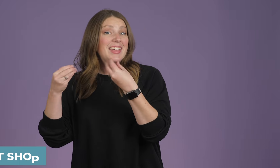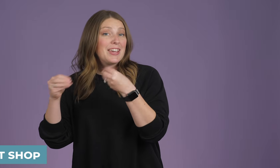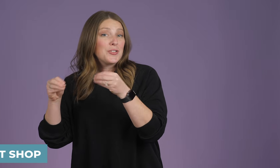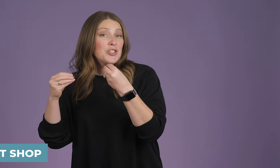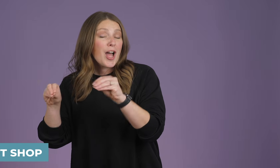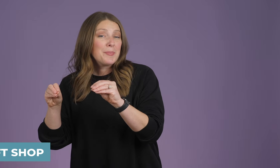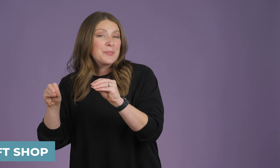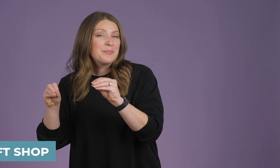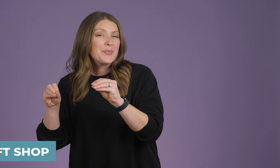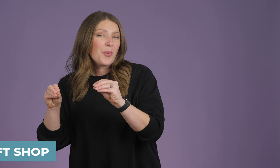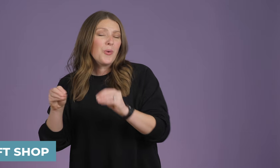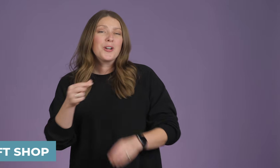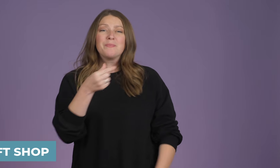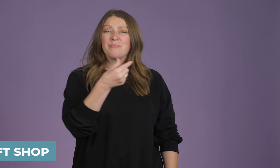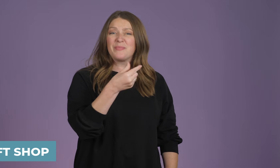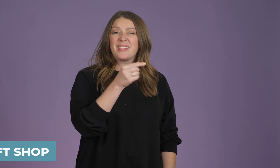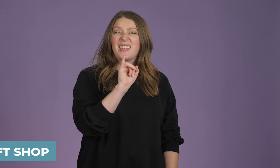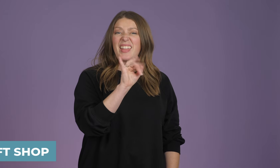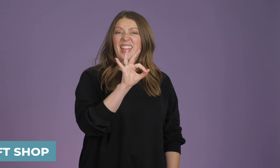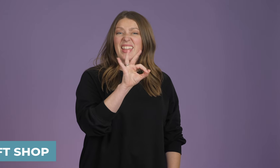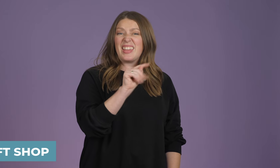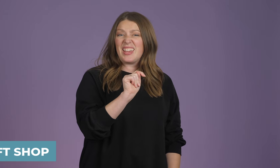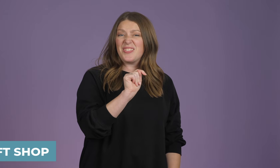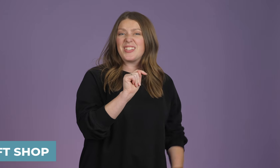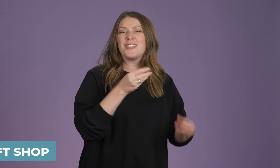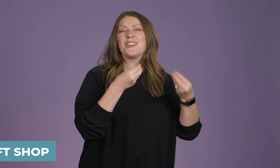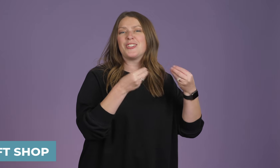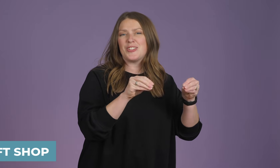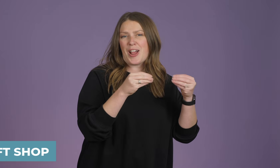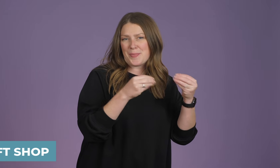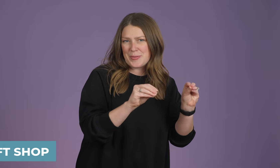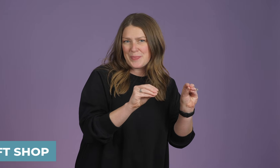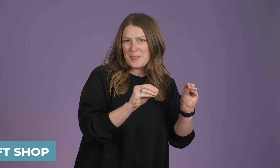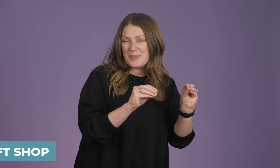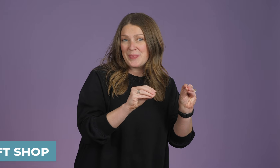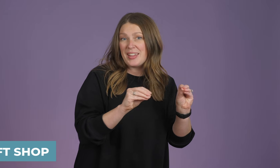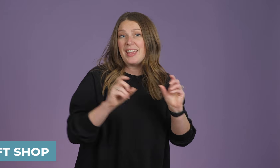Gift shop or gift shop.